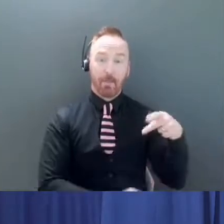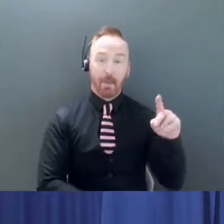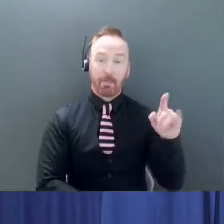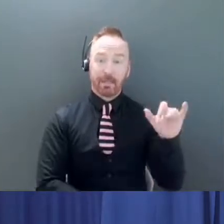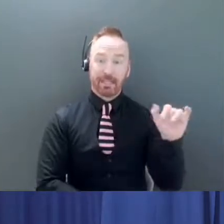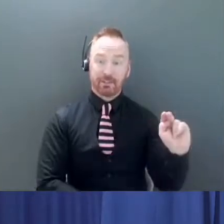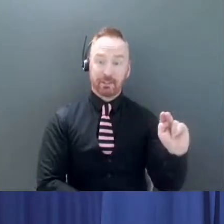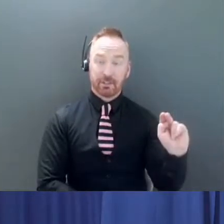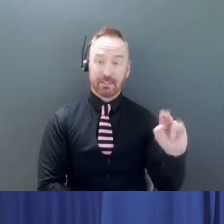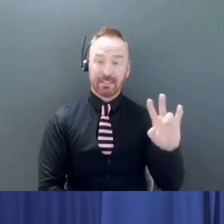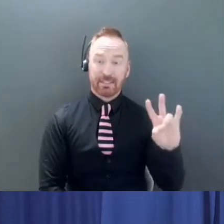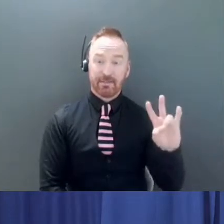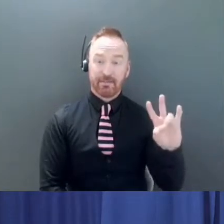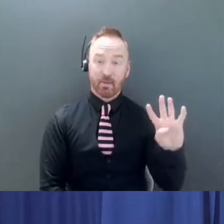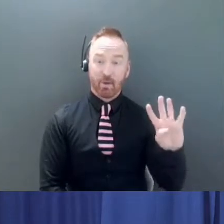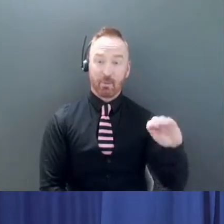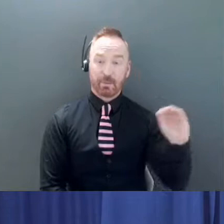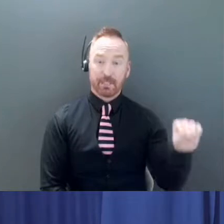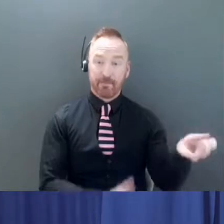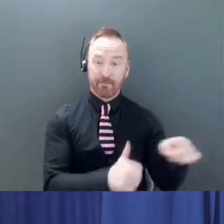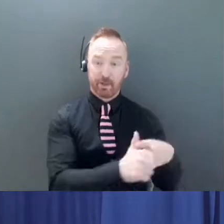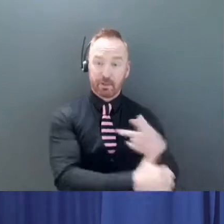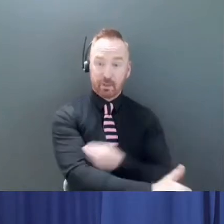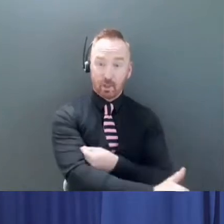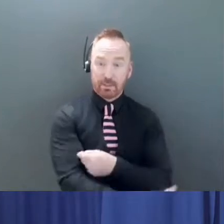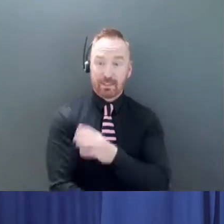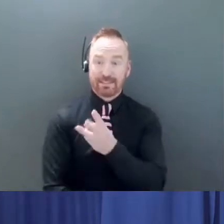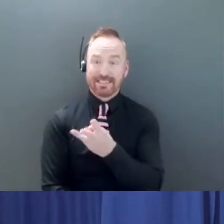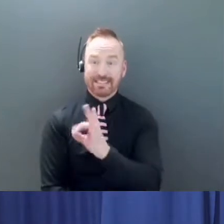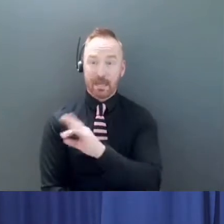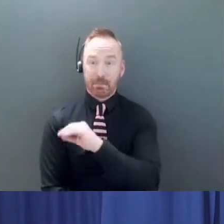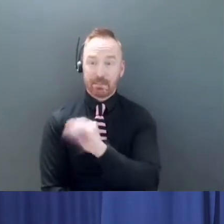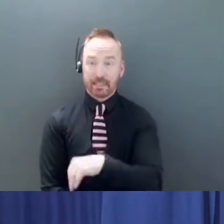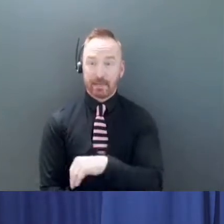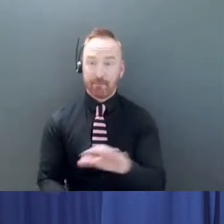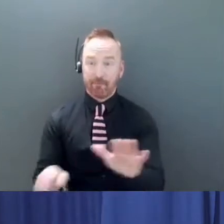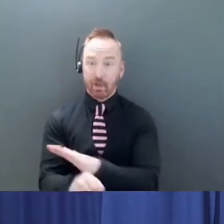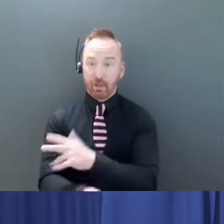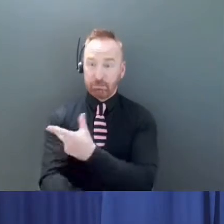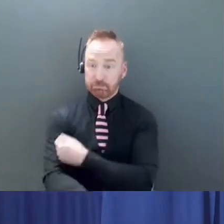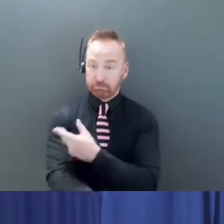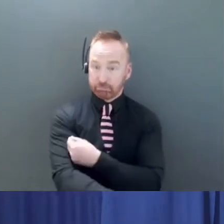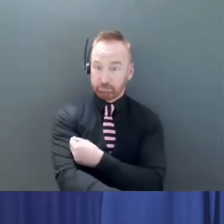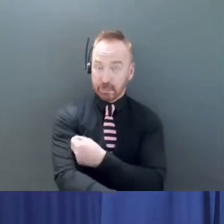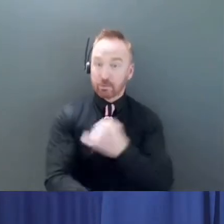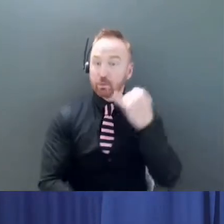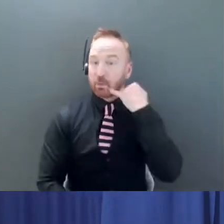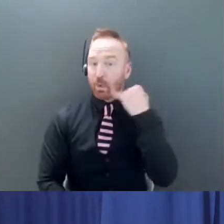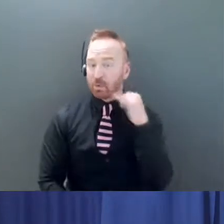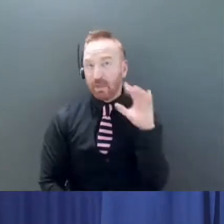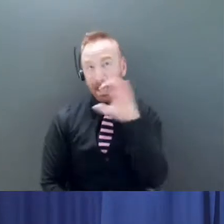So if we estimate the under 12 population as about 5,500, that